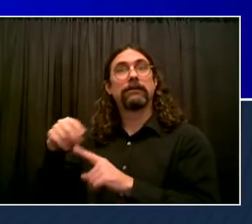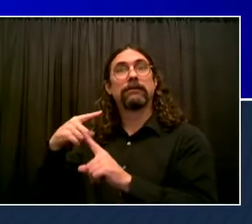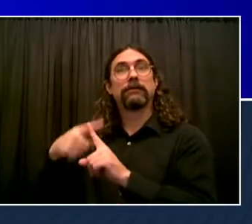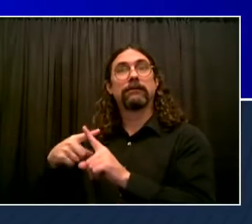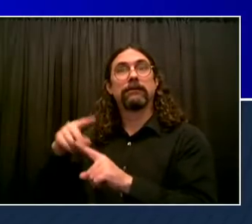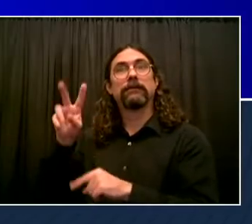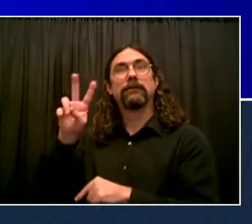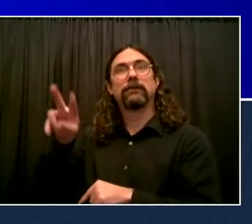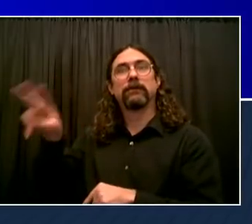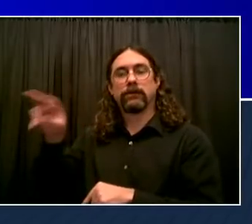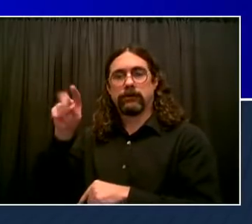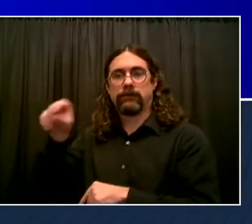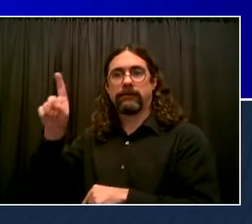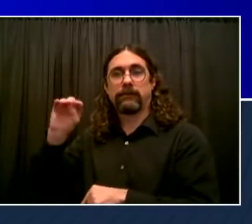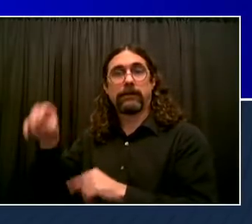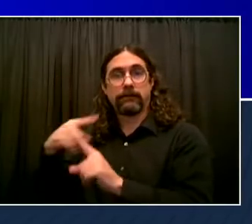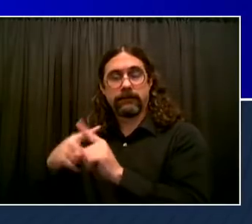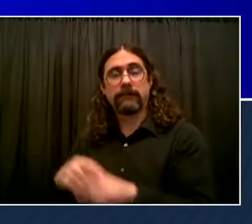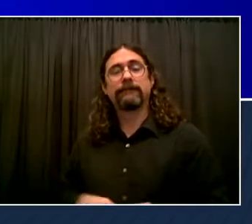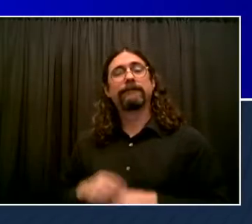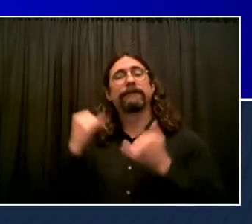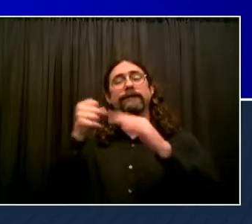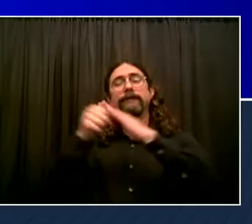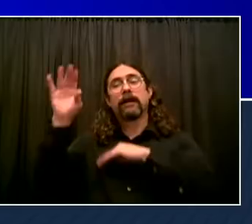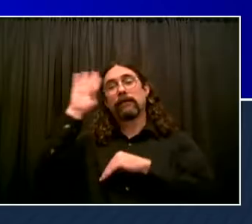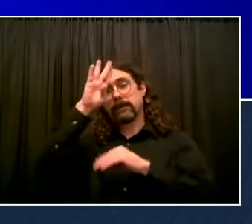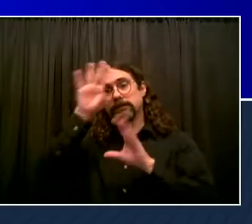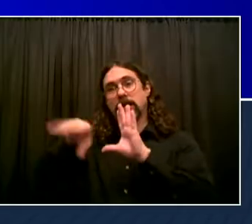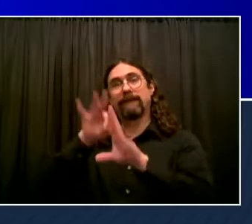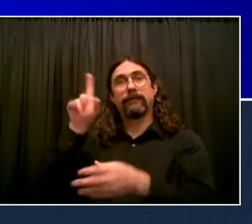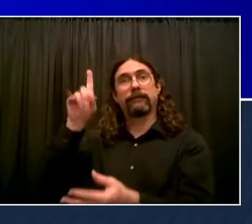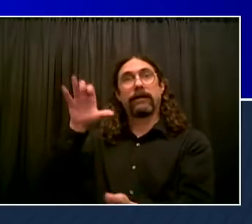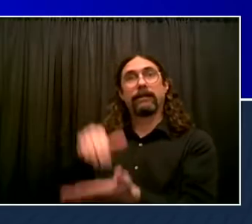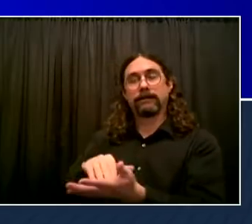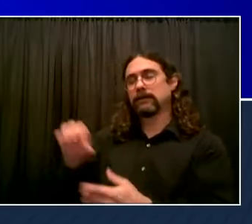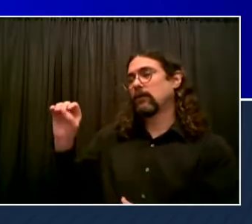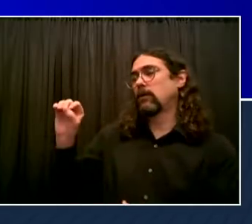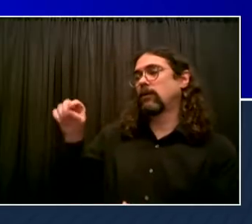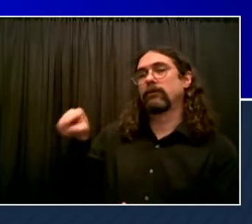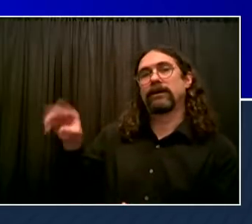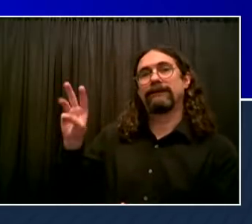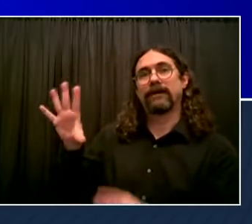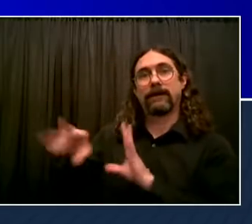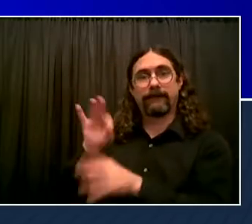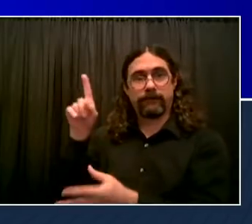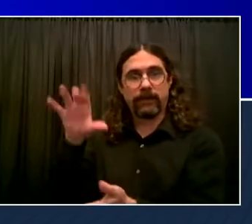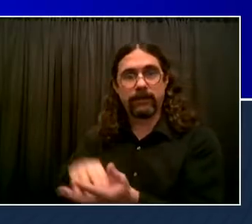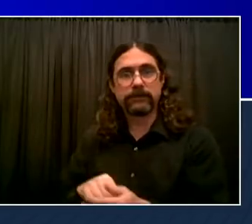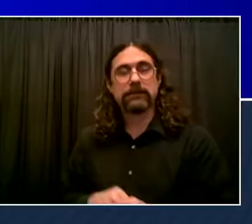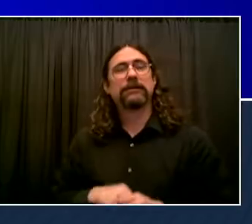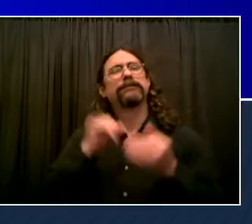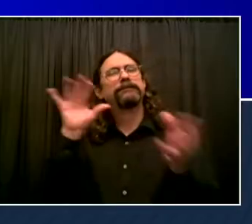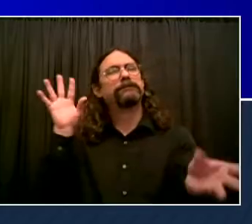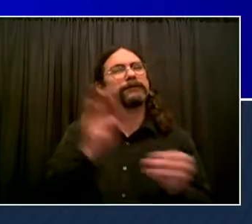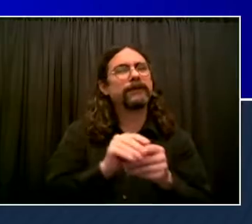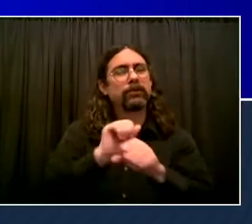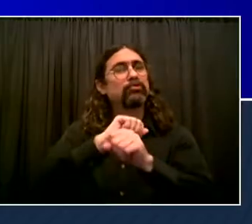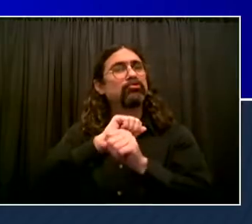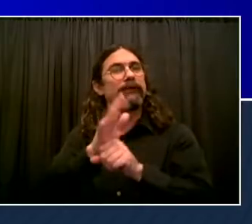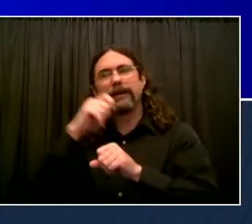TODAY'S REPORT, 91 PATIENTS. CONFIRMED POSITIVE. HOSPITALIZATION